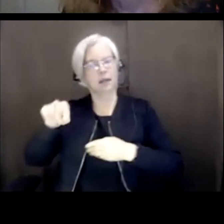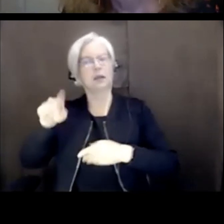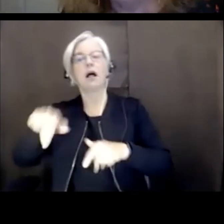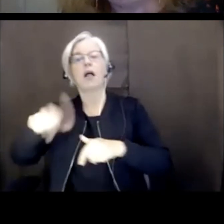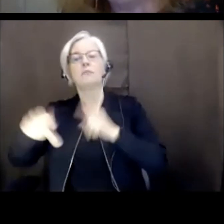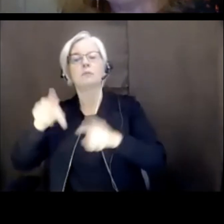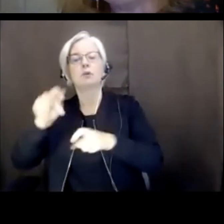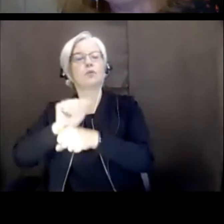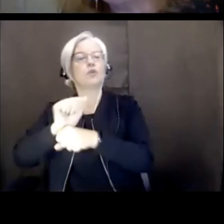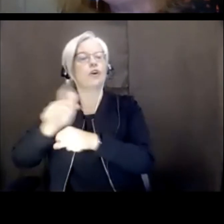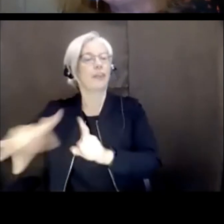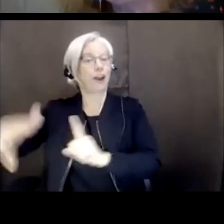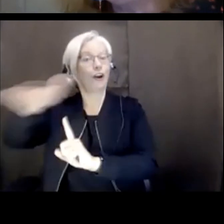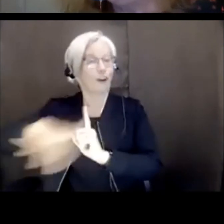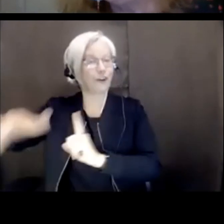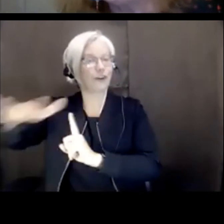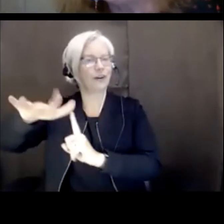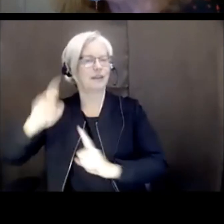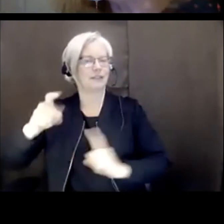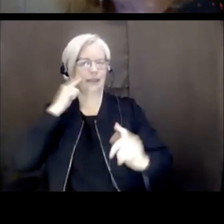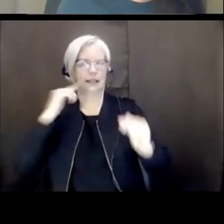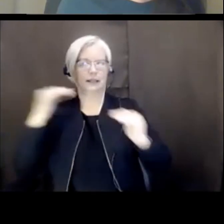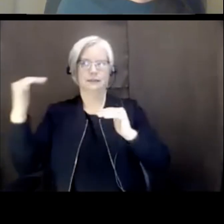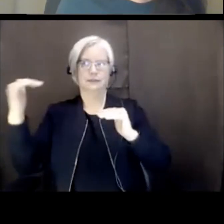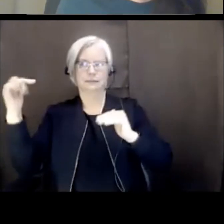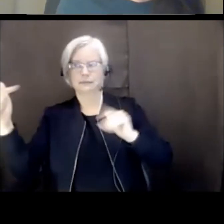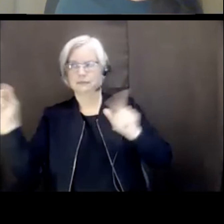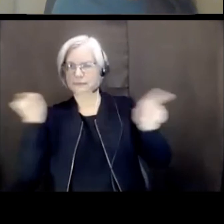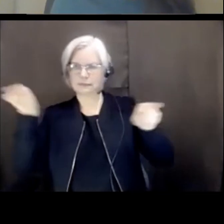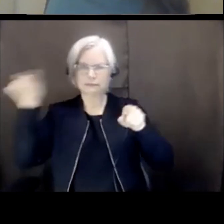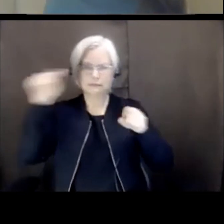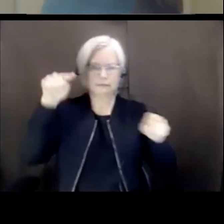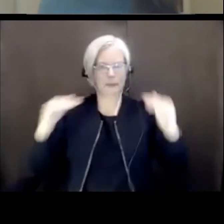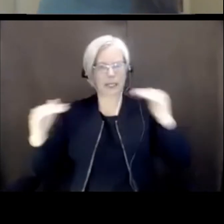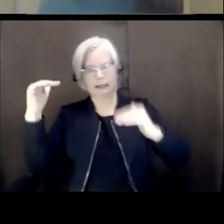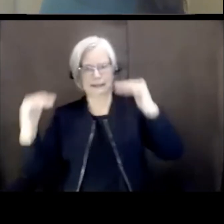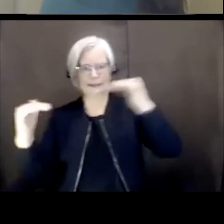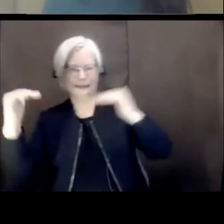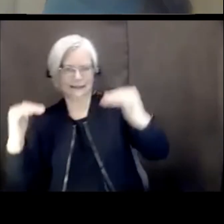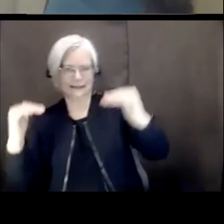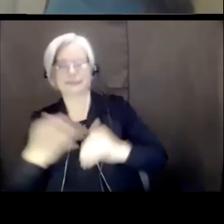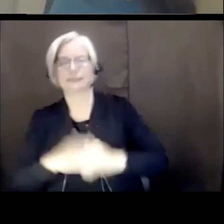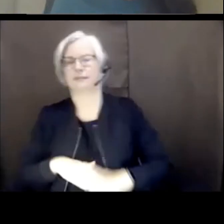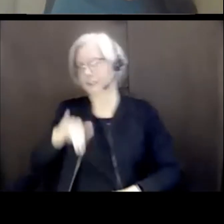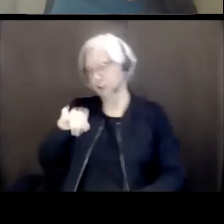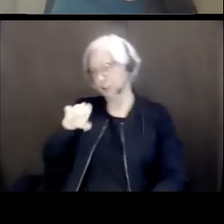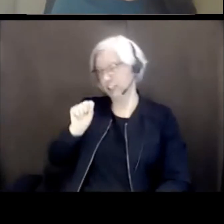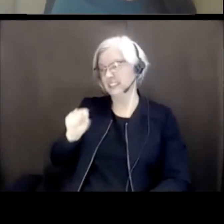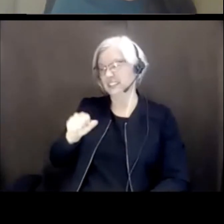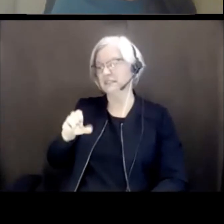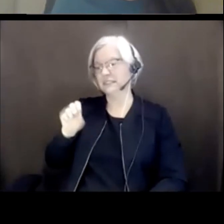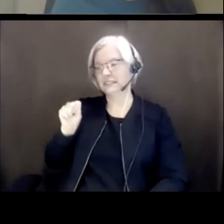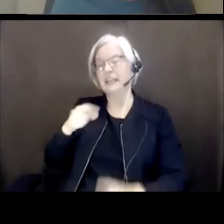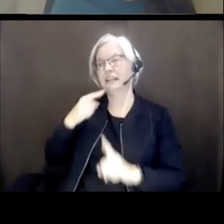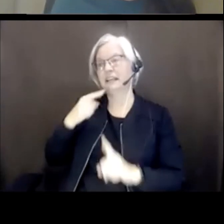IN THE ACCOMMODATION PROCESS. JESS: YEAH DIANNE, THAT IS SUCH AN INTERESTING